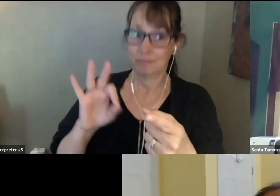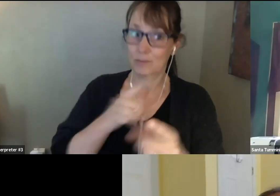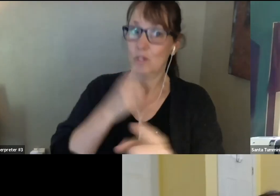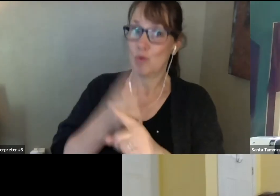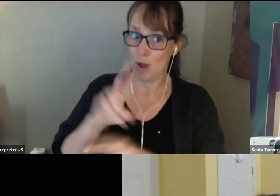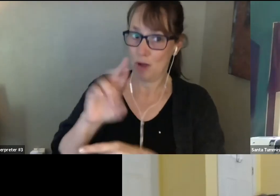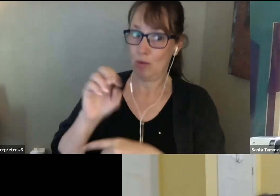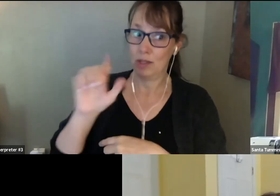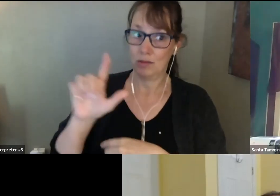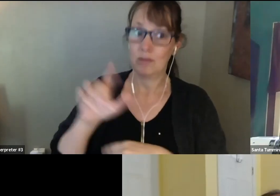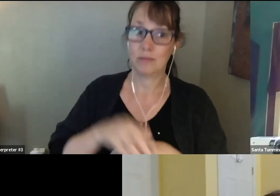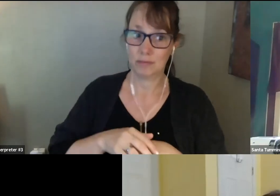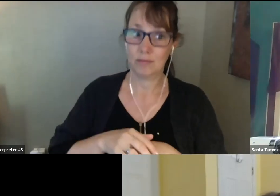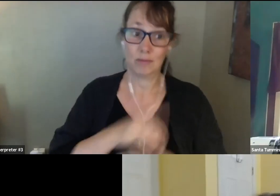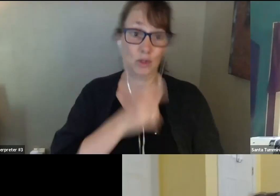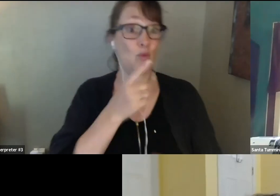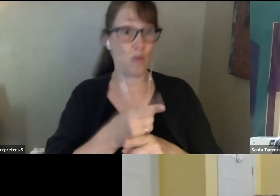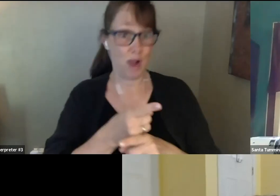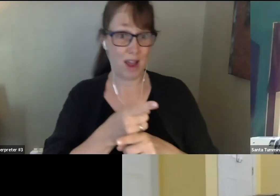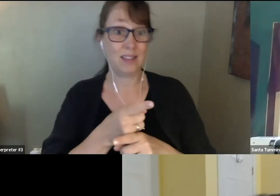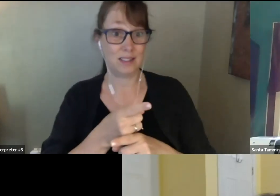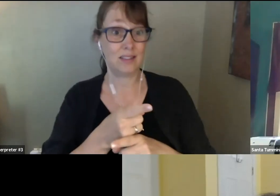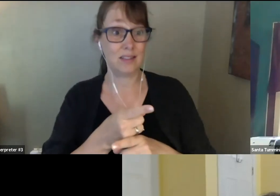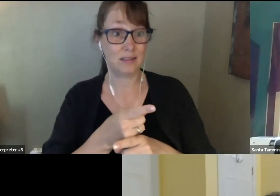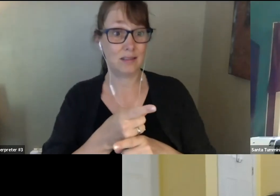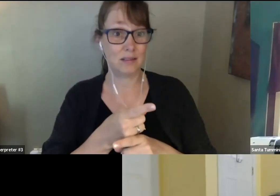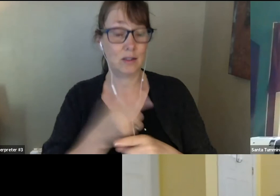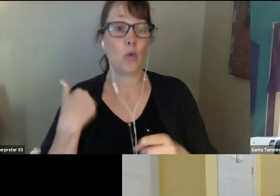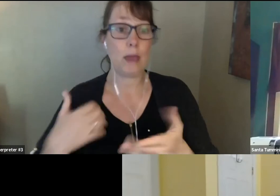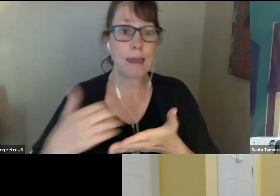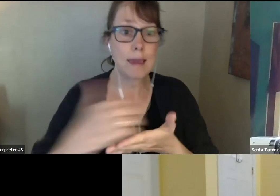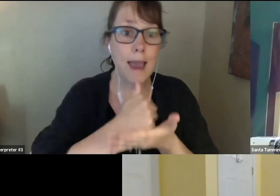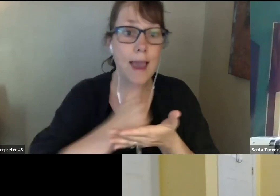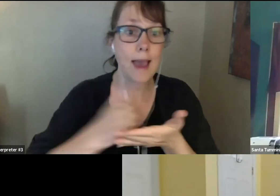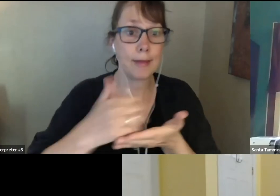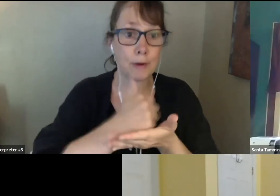Thanks, Russ. You’re right. We’ve gathered a lot of work. As we’ve called